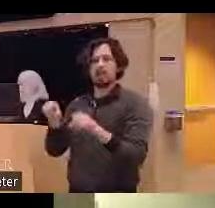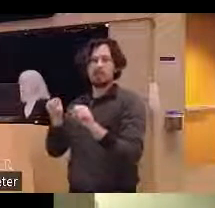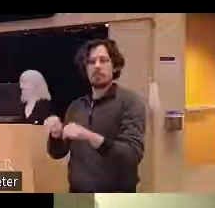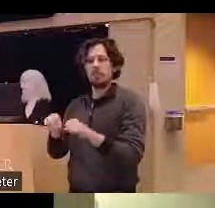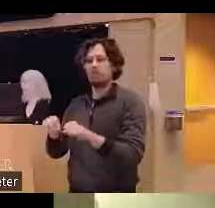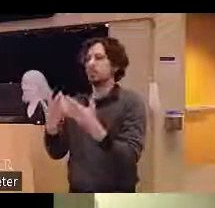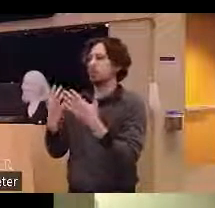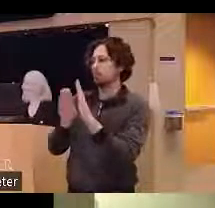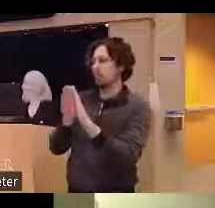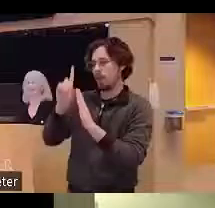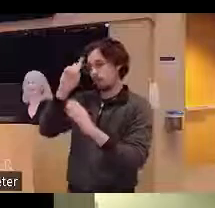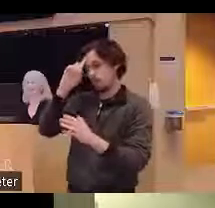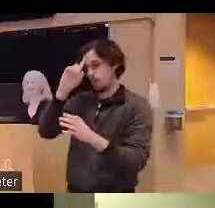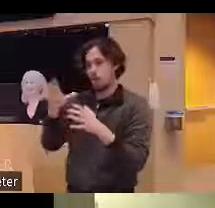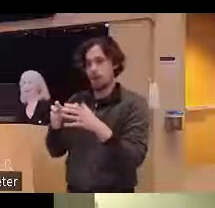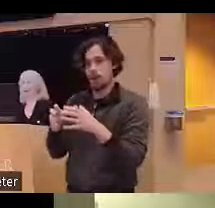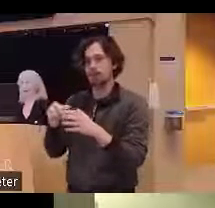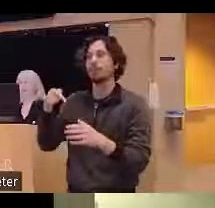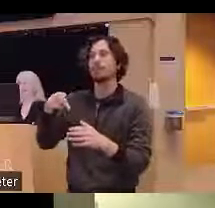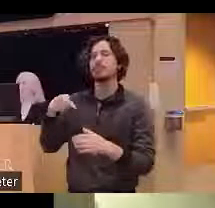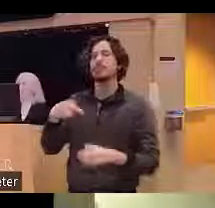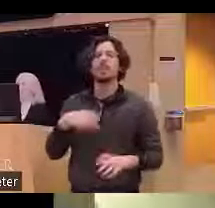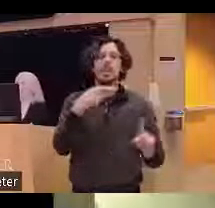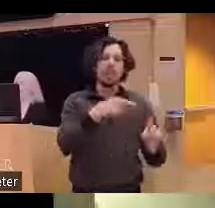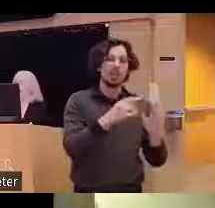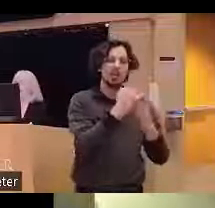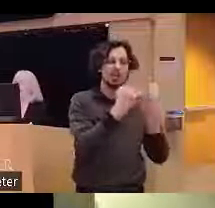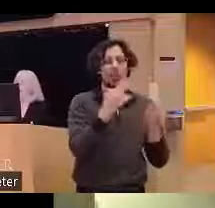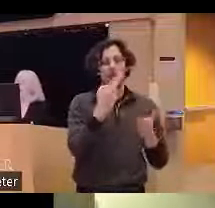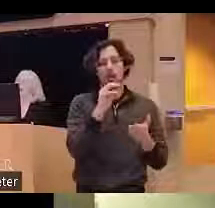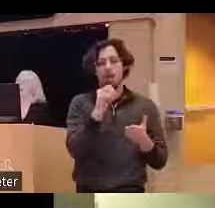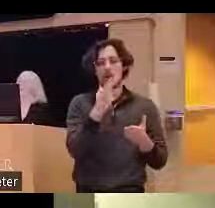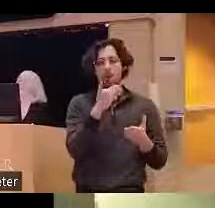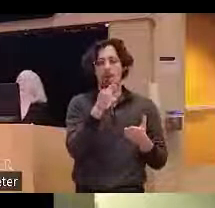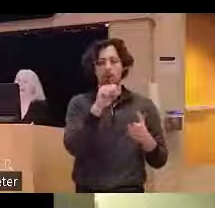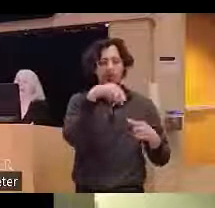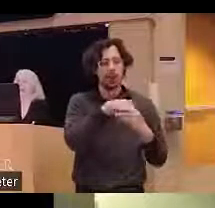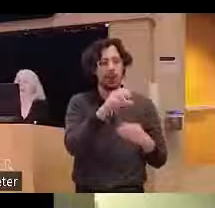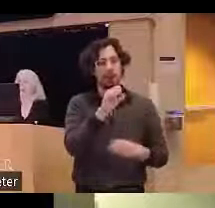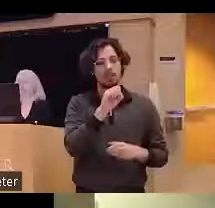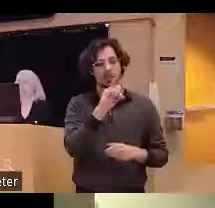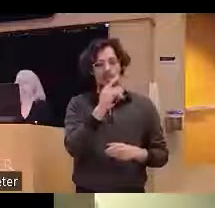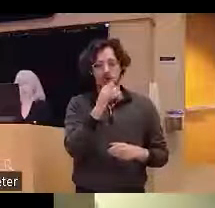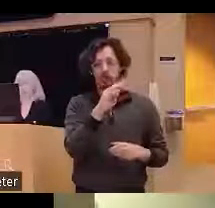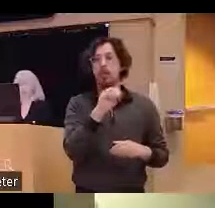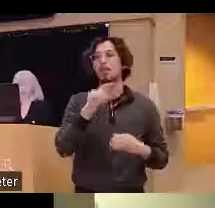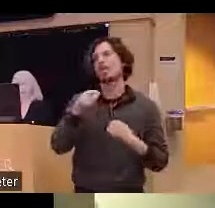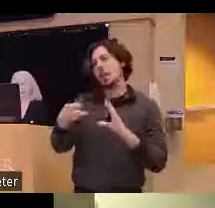little homunculus inside the sperm but here's the idea of this Insanity origin ating in the male